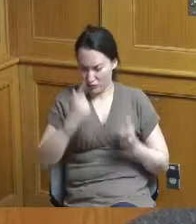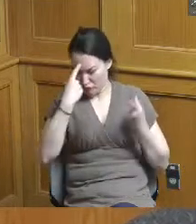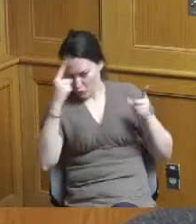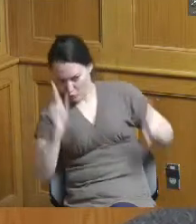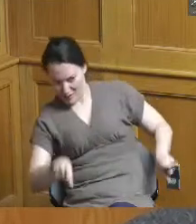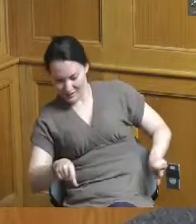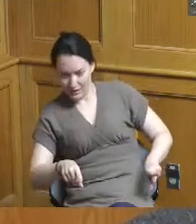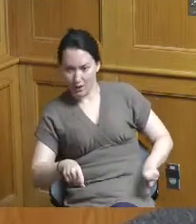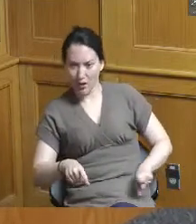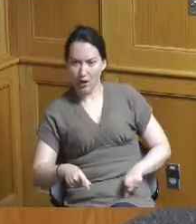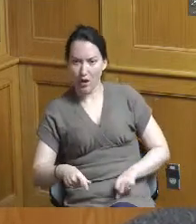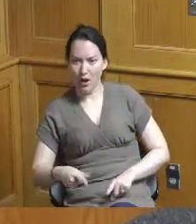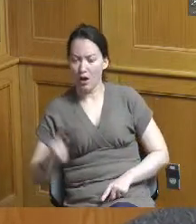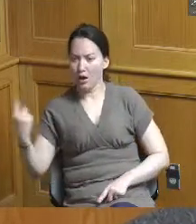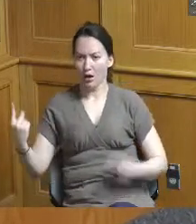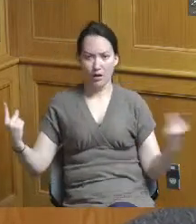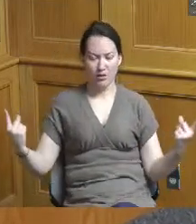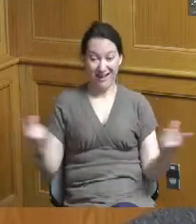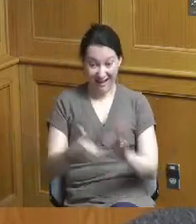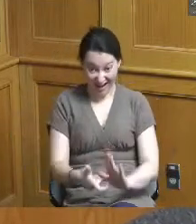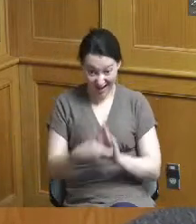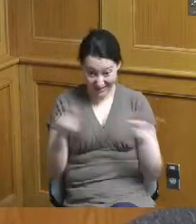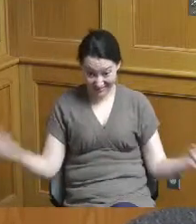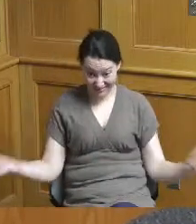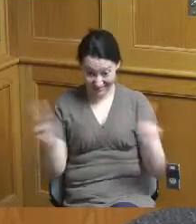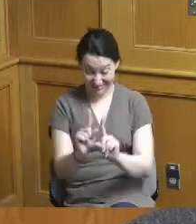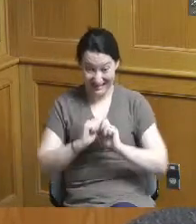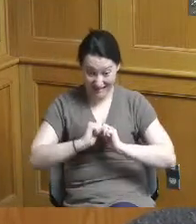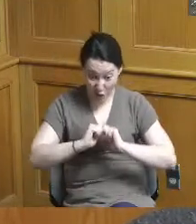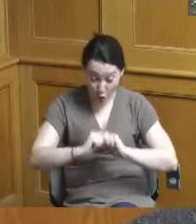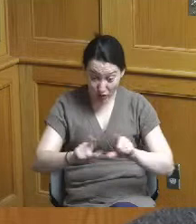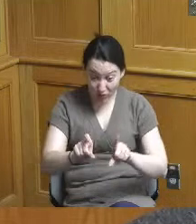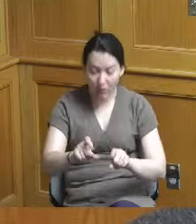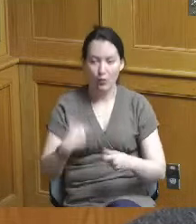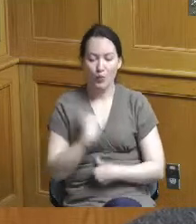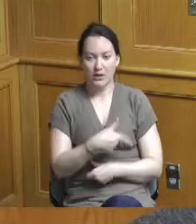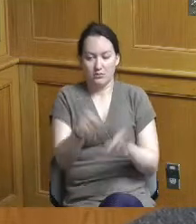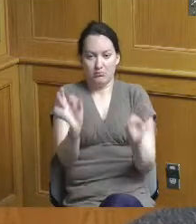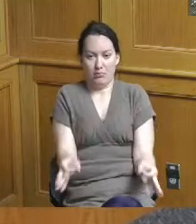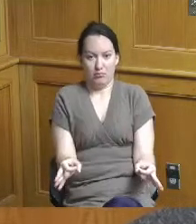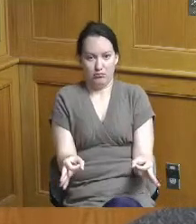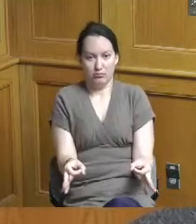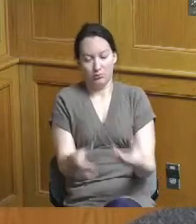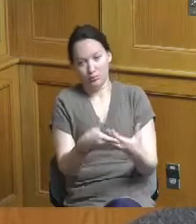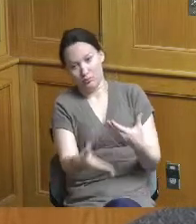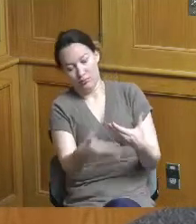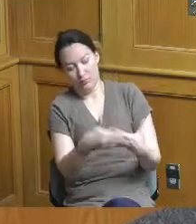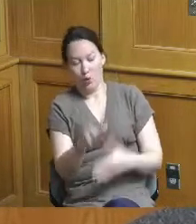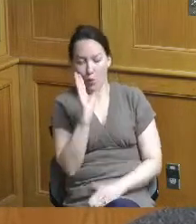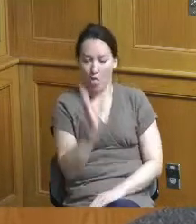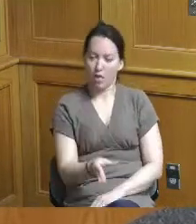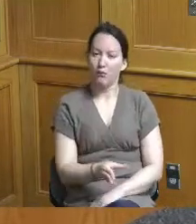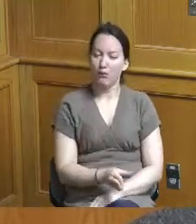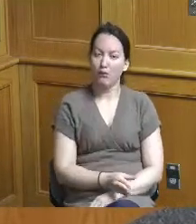goes with the other and so we will have to make that decision for sure and that's just where I